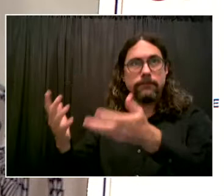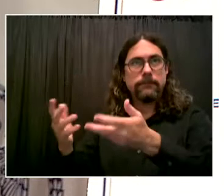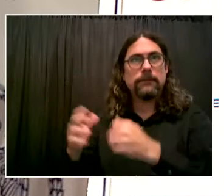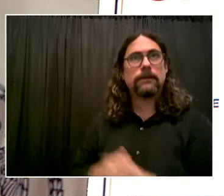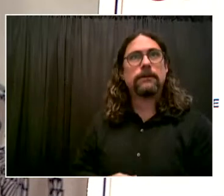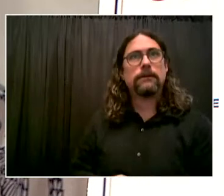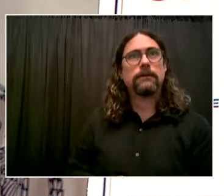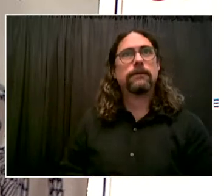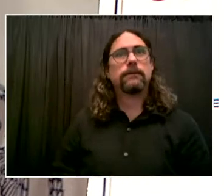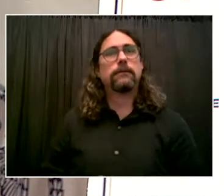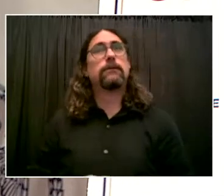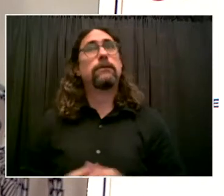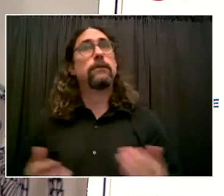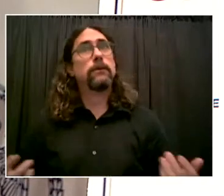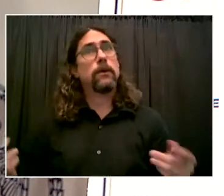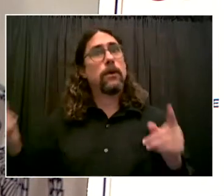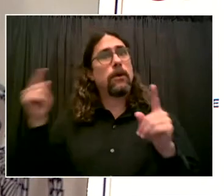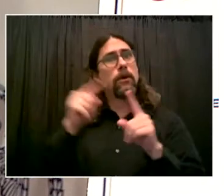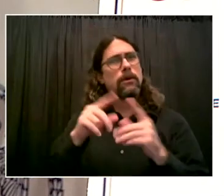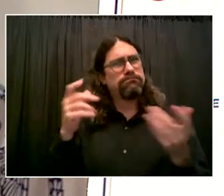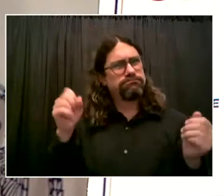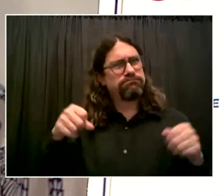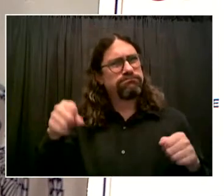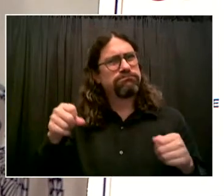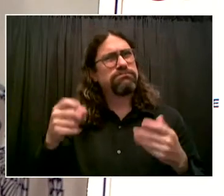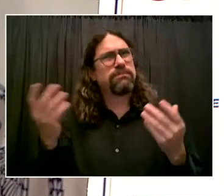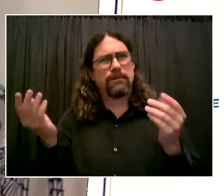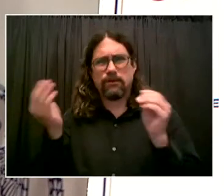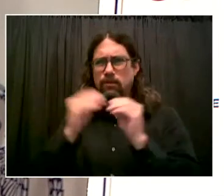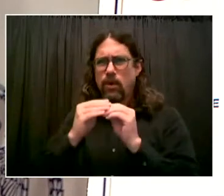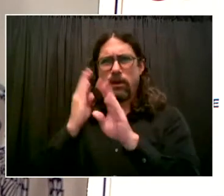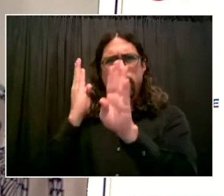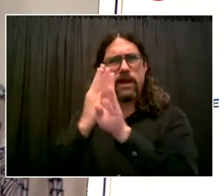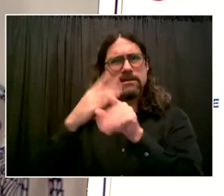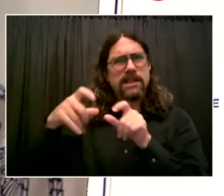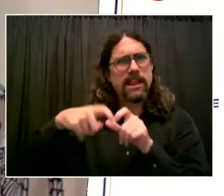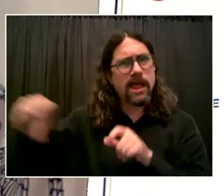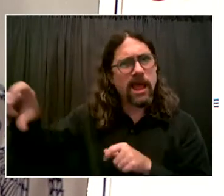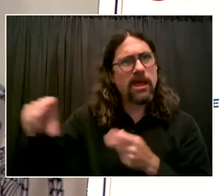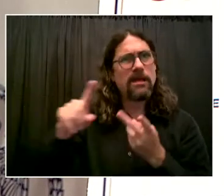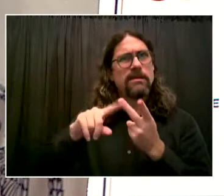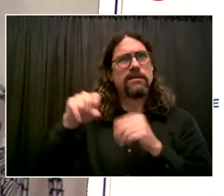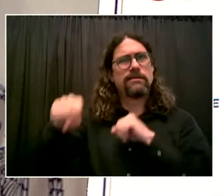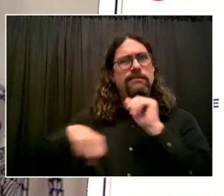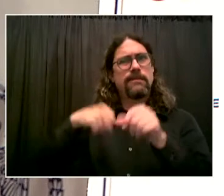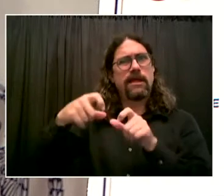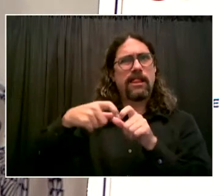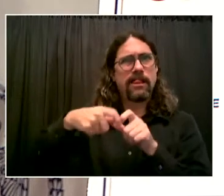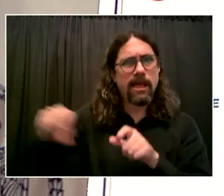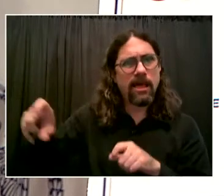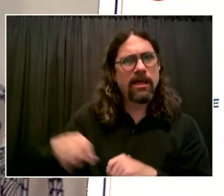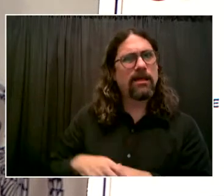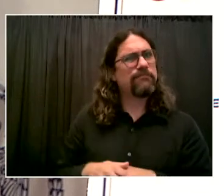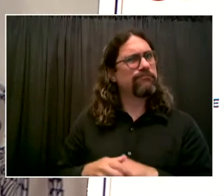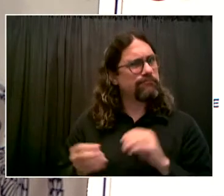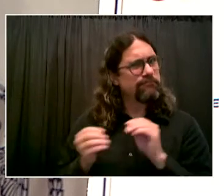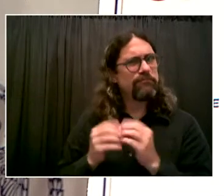MOVE THE BETTER OFF WE WILL BE. YES TO BUS LANES, EXPANSION BIKE LANE